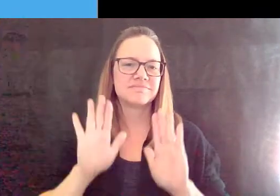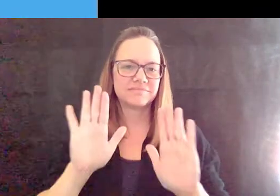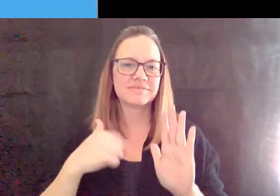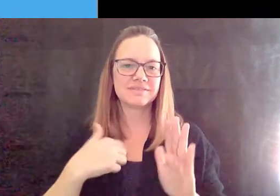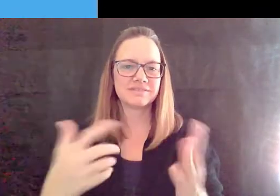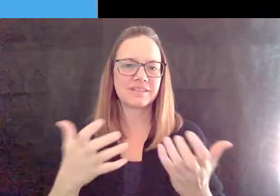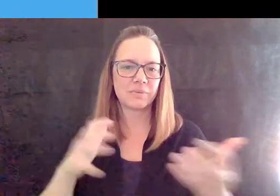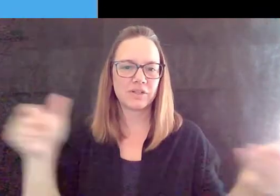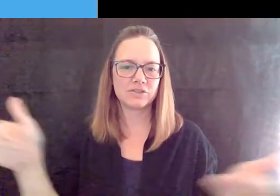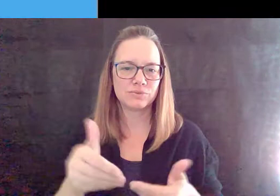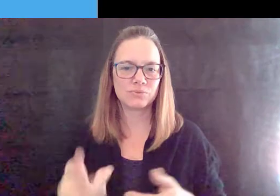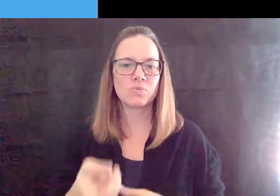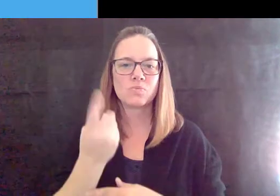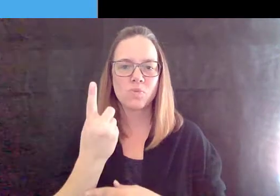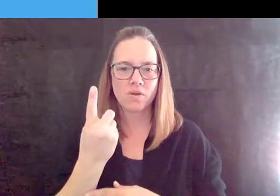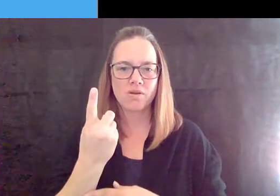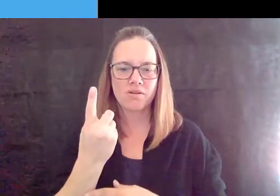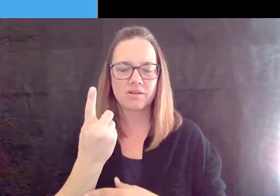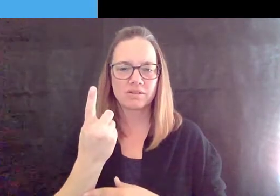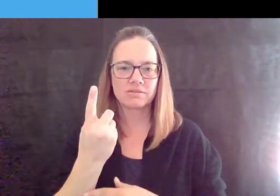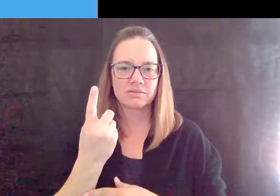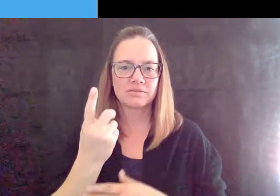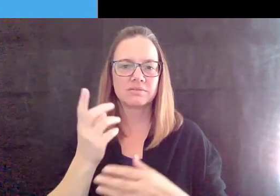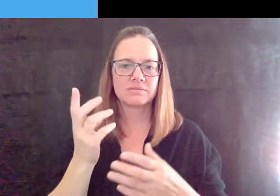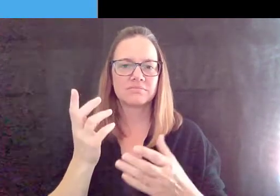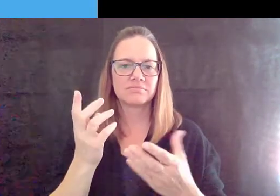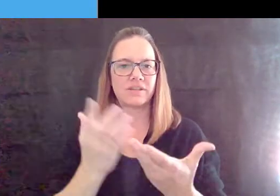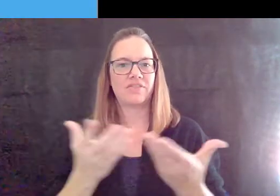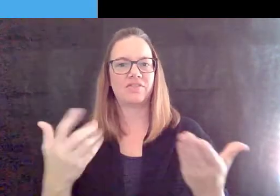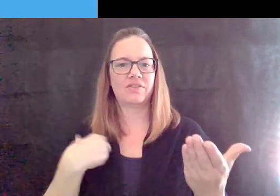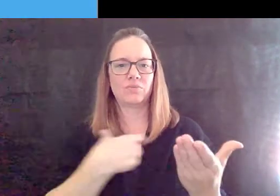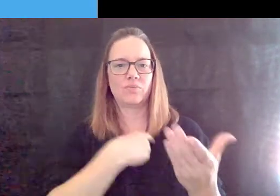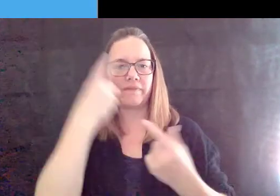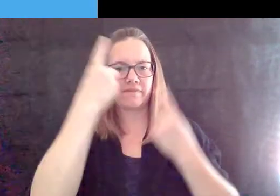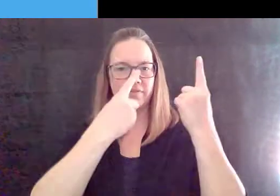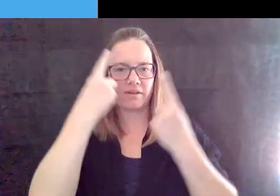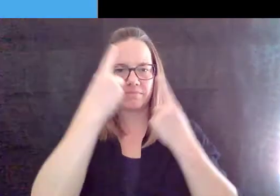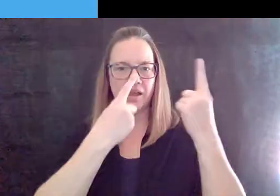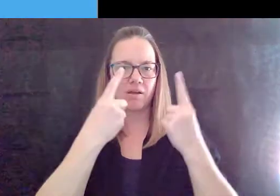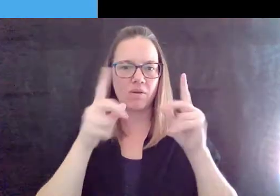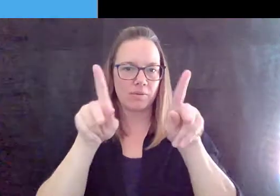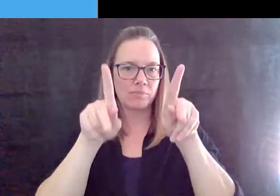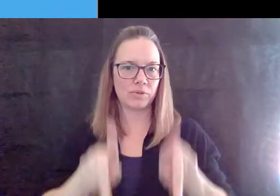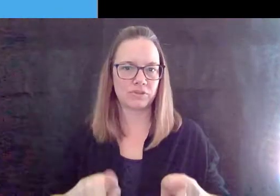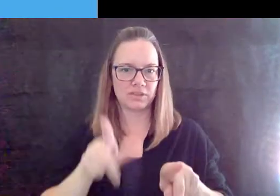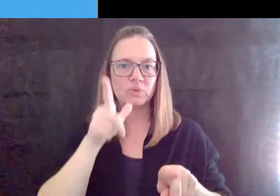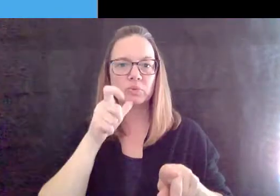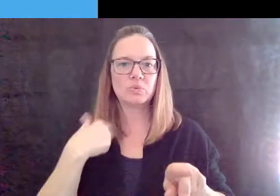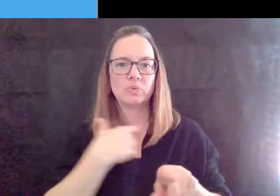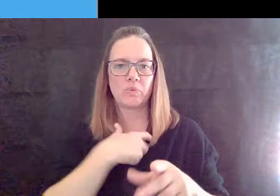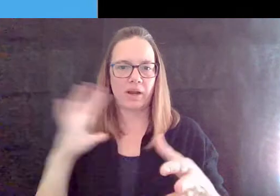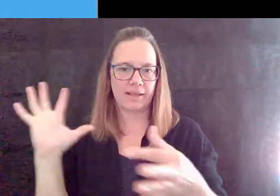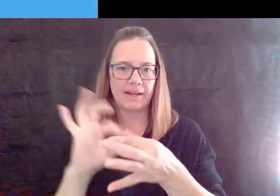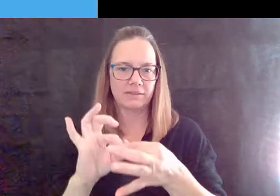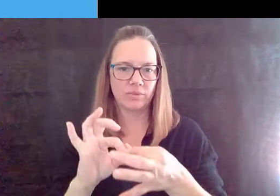Great. So I want to now introduce you to one of the personas that we've thought about in terms of who we want to connect with here.